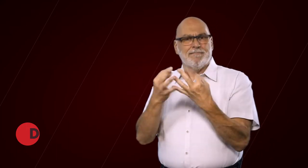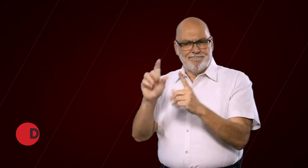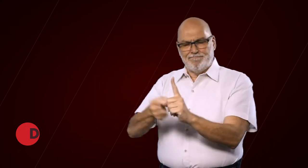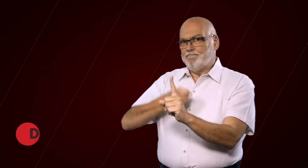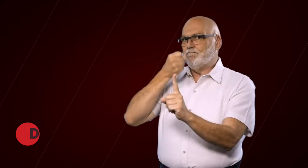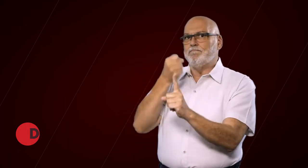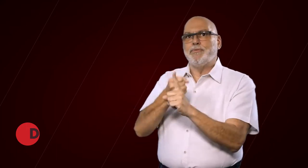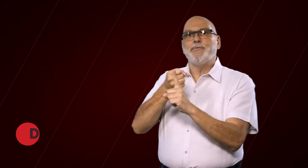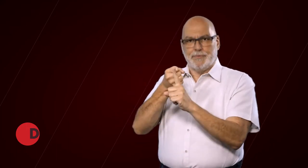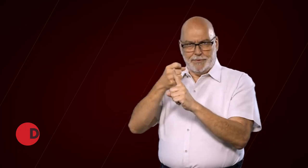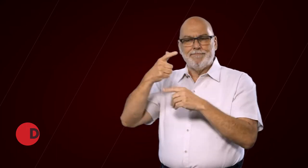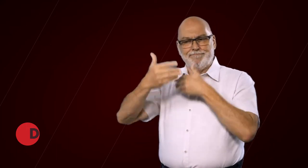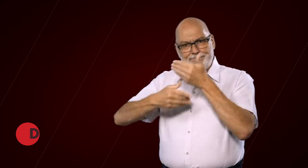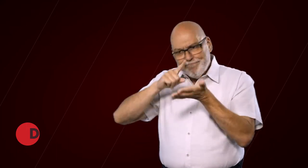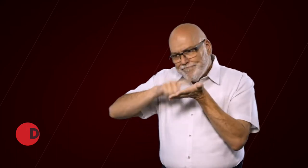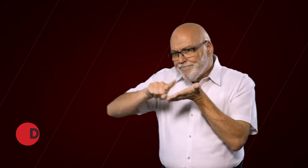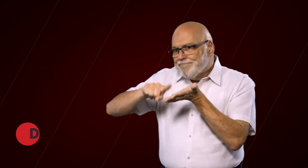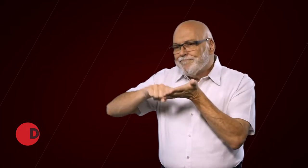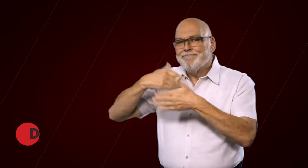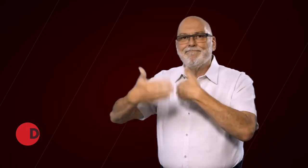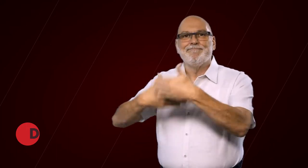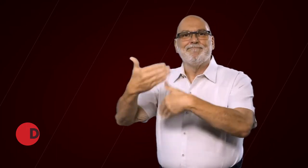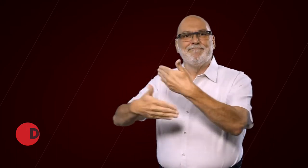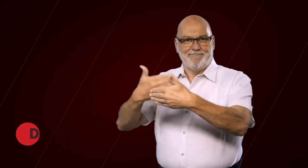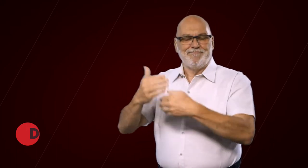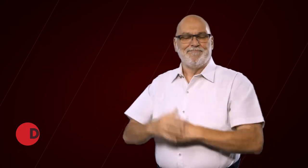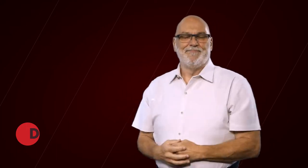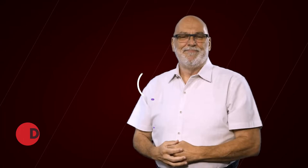youth and their families.